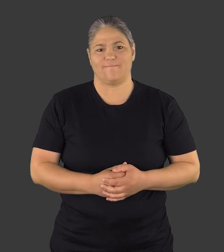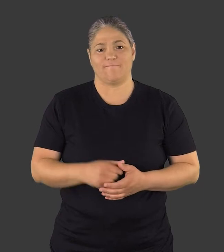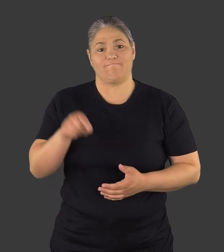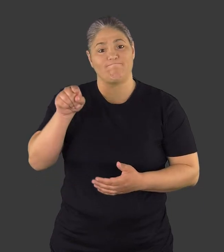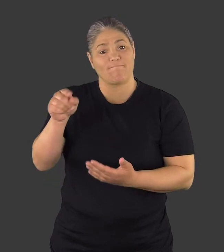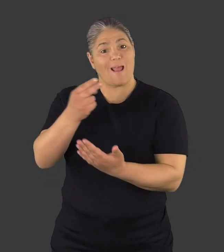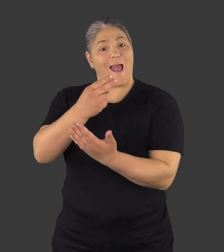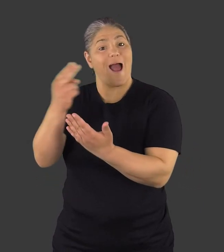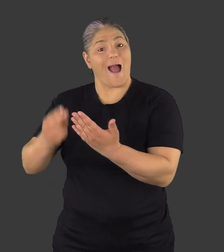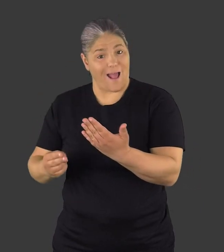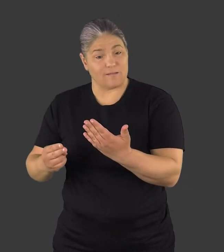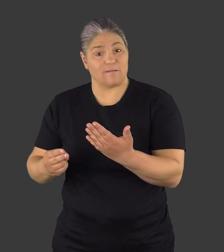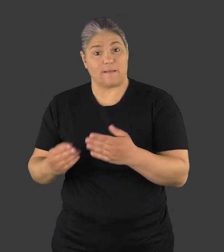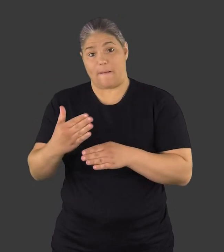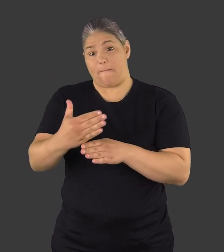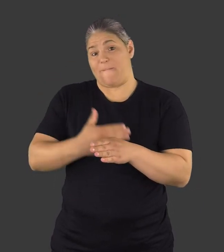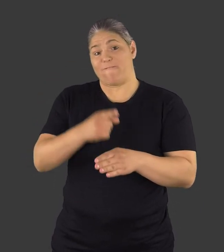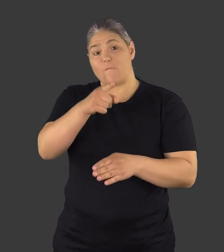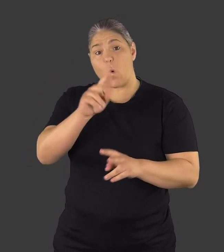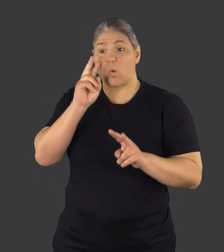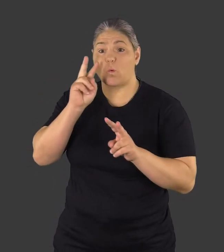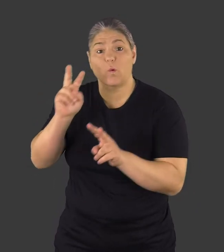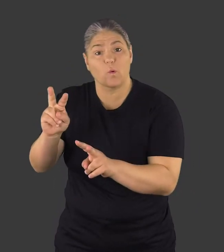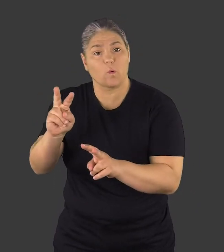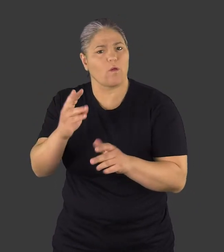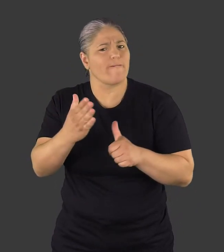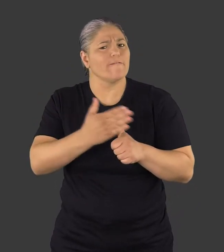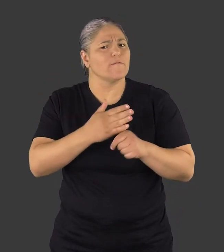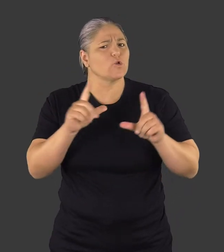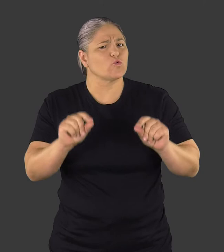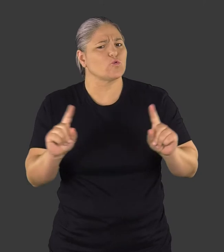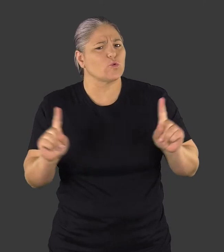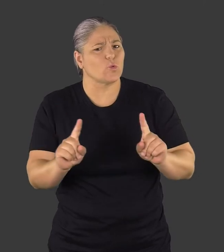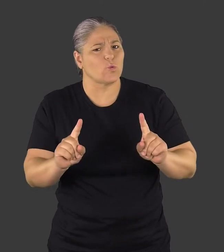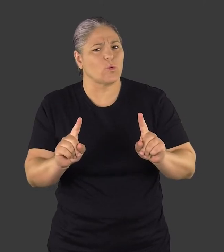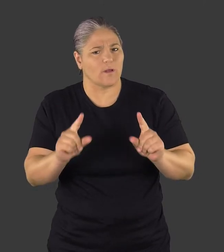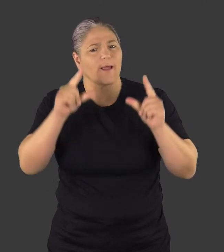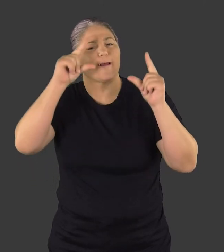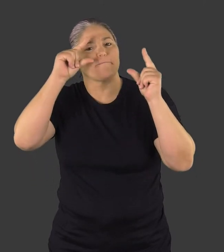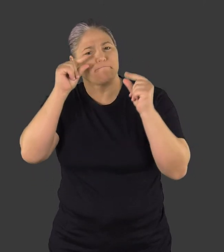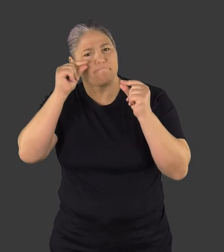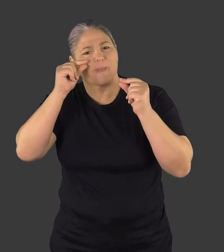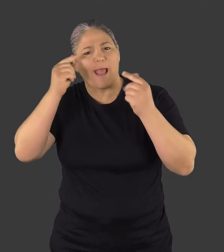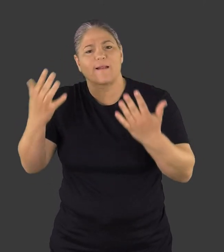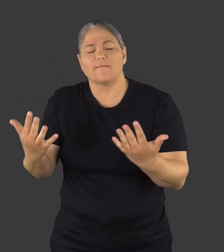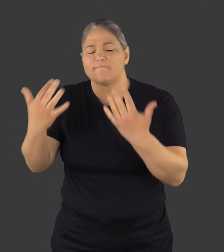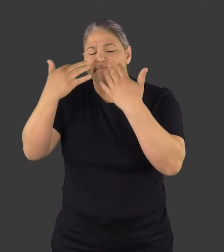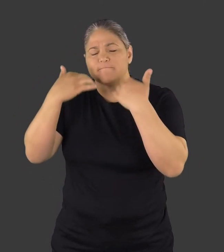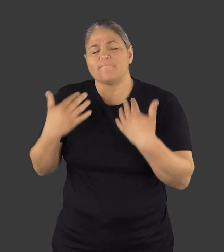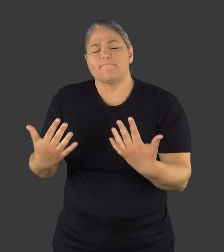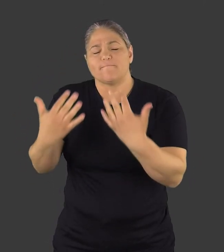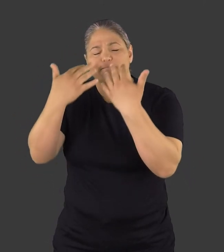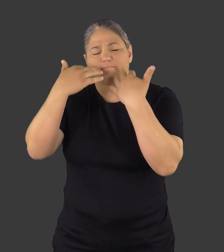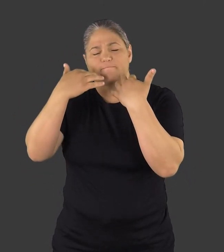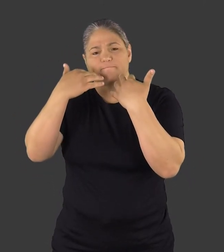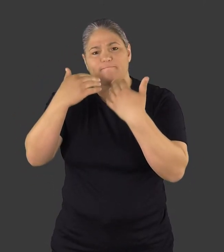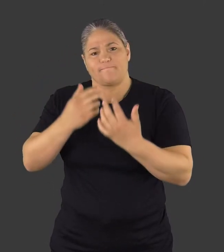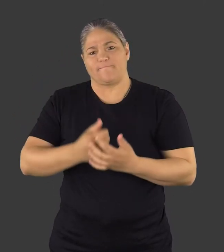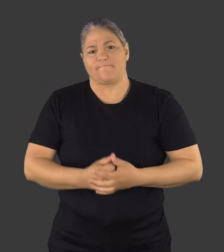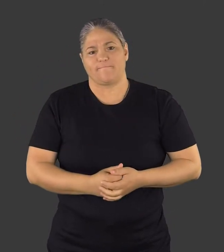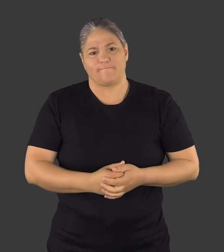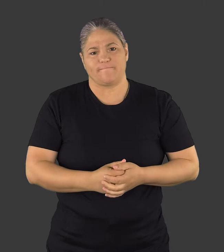Before you look closely at this artwork – close your eyes and smell it!